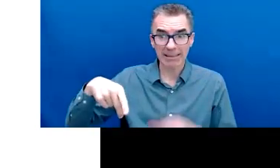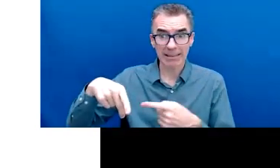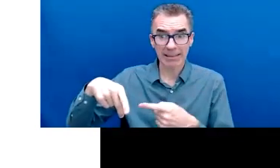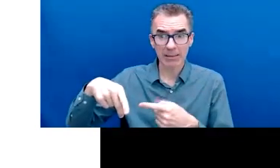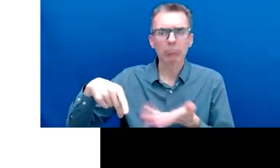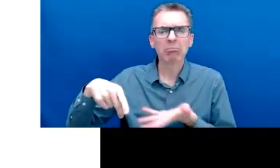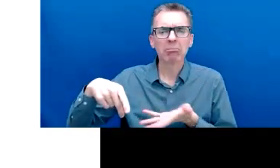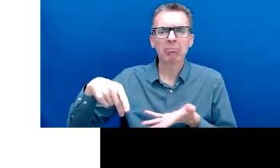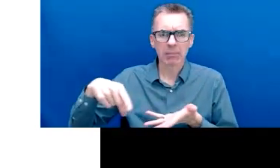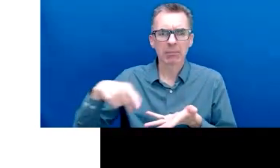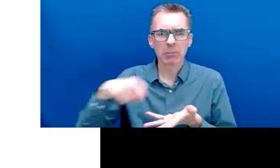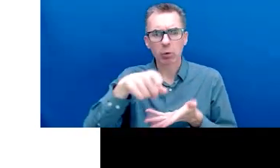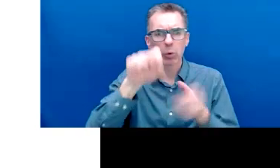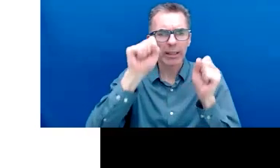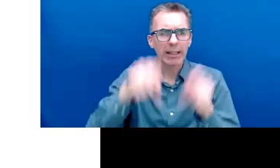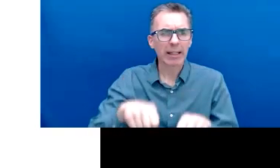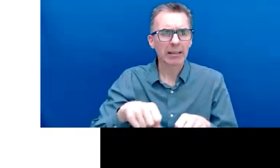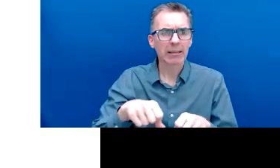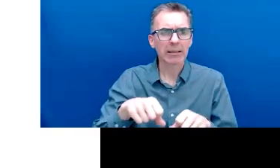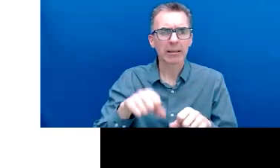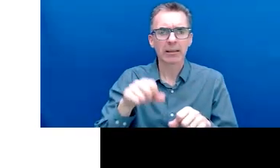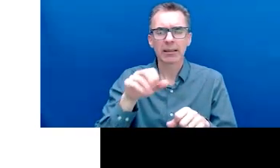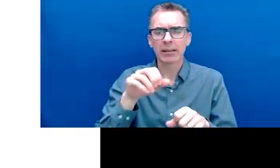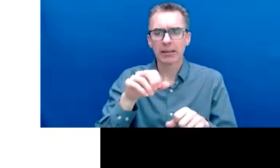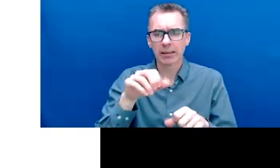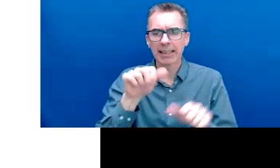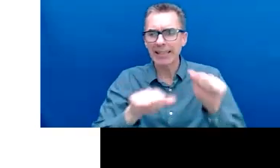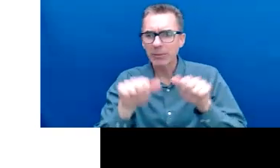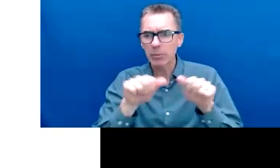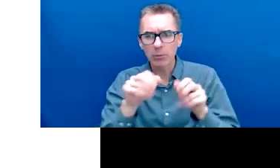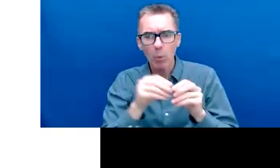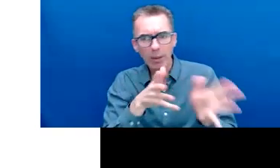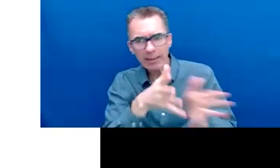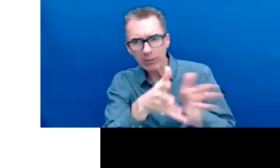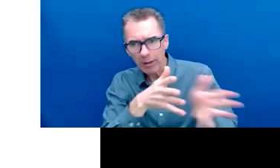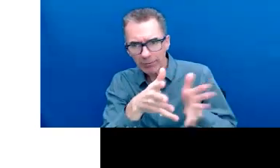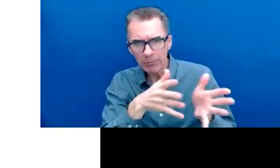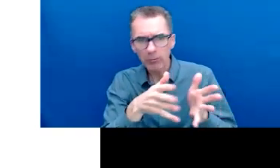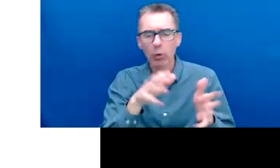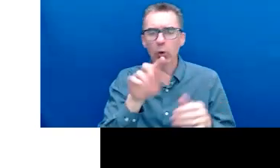interactive assessments and tools and embed those into your textbook.